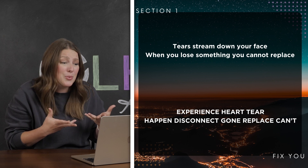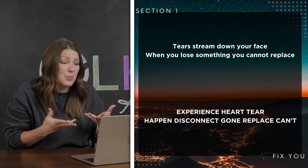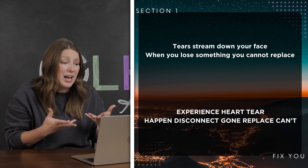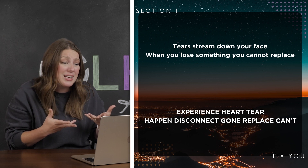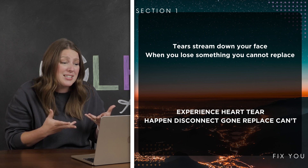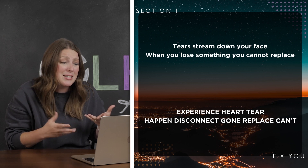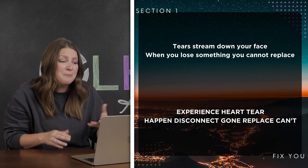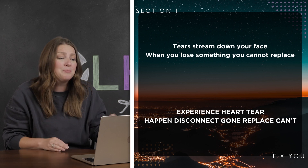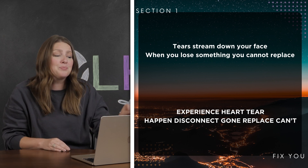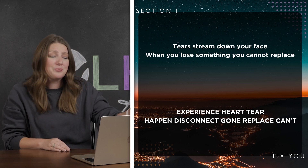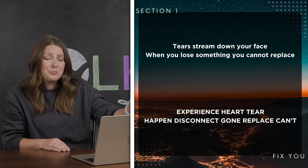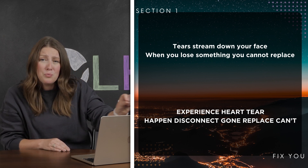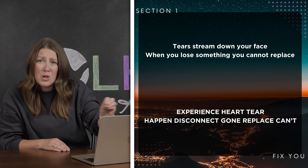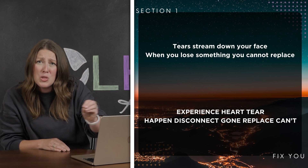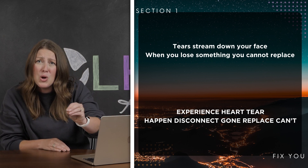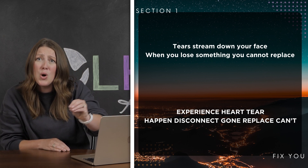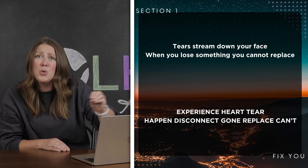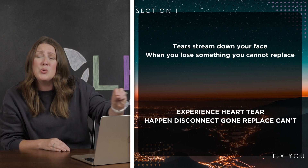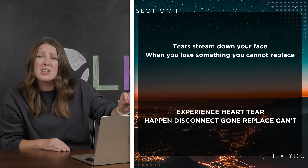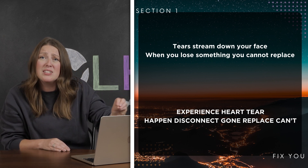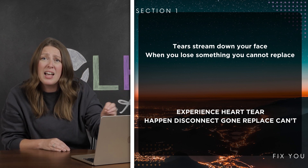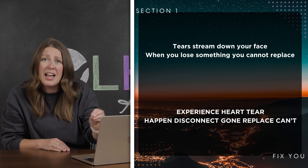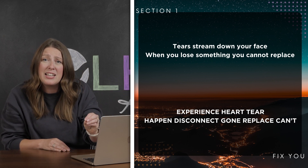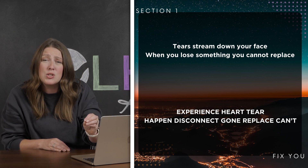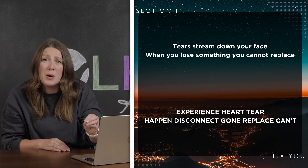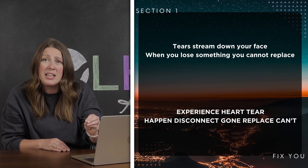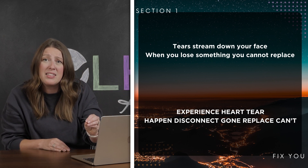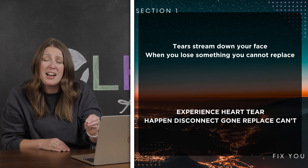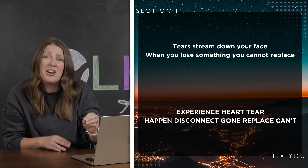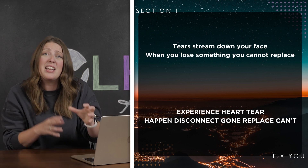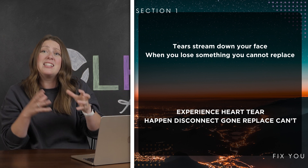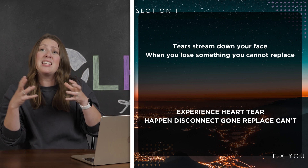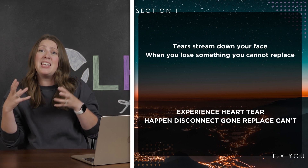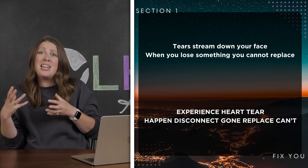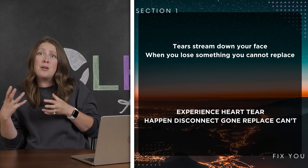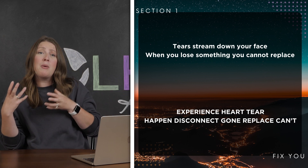Right. Those lines right there is him